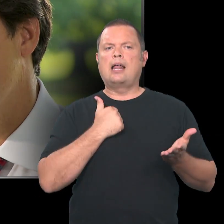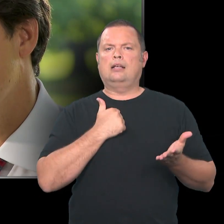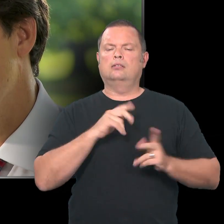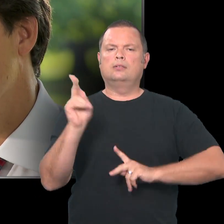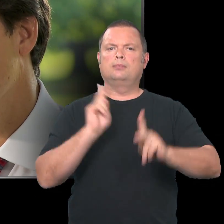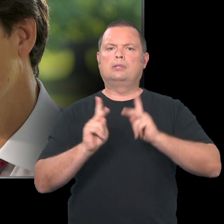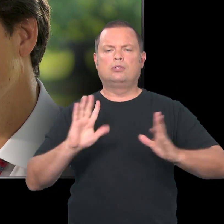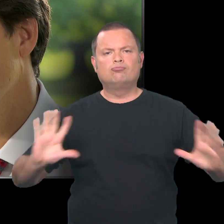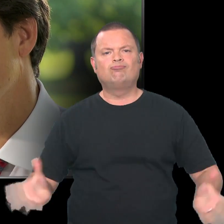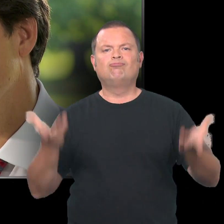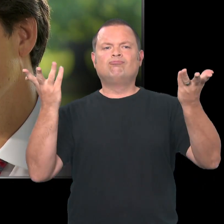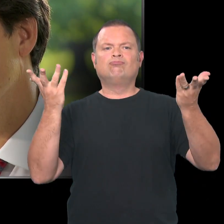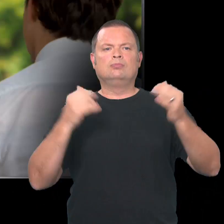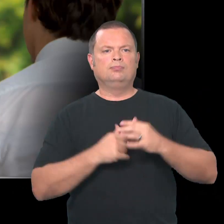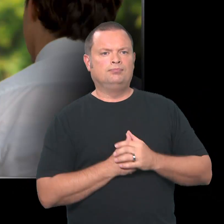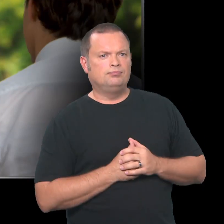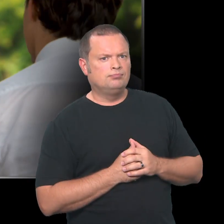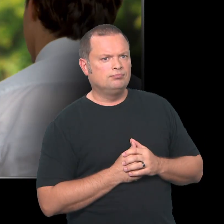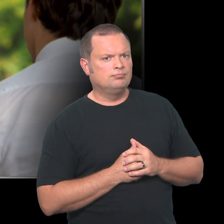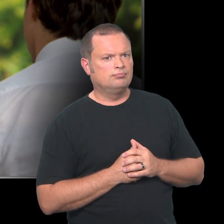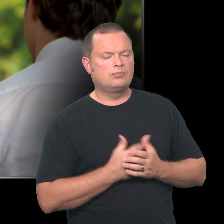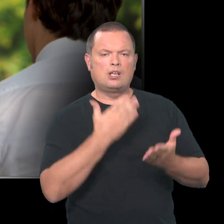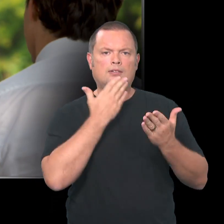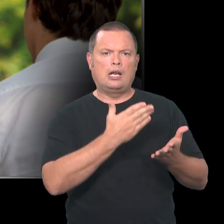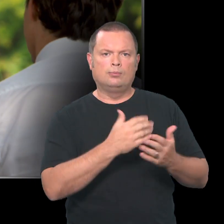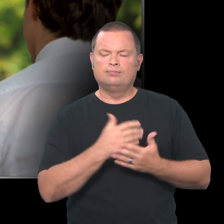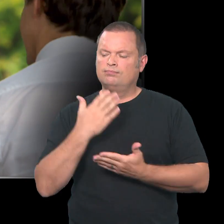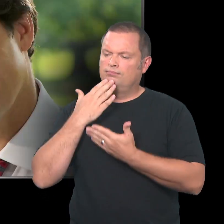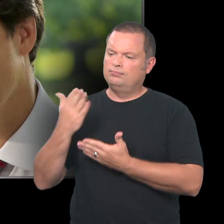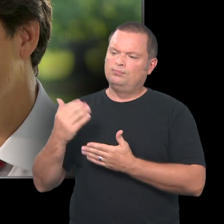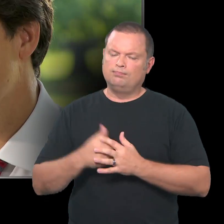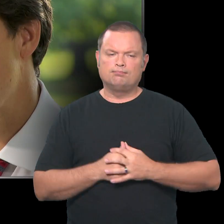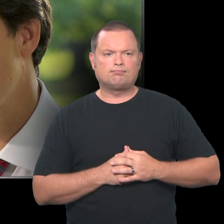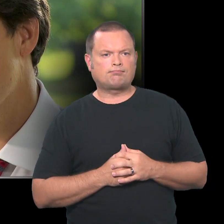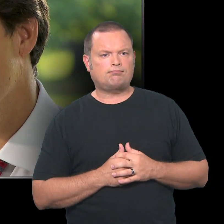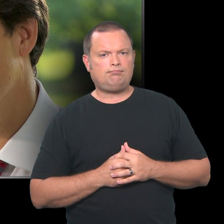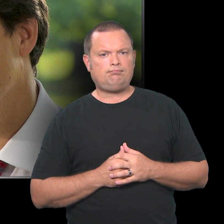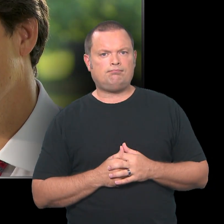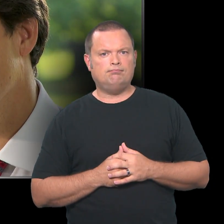has prepared me to be able to offer that to people. Mr. Trudeau, thanks for your time.